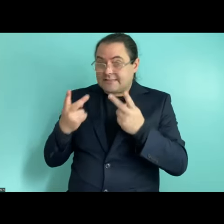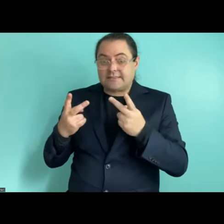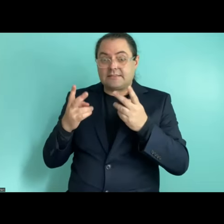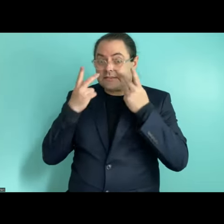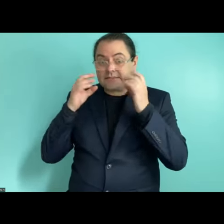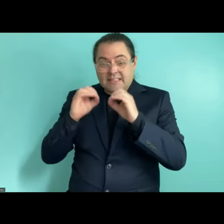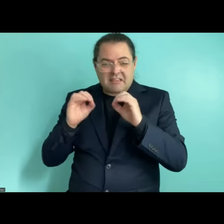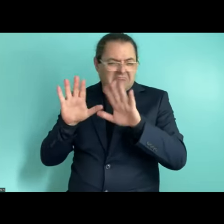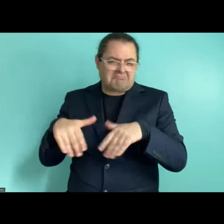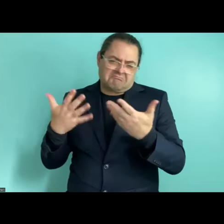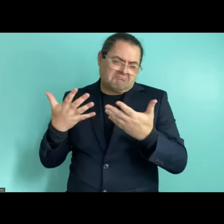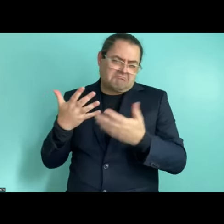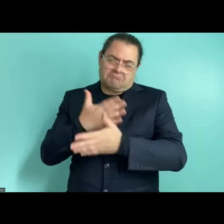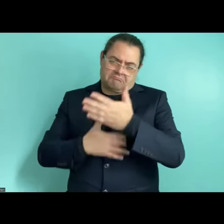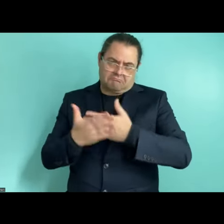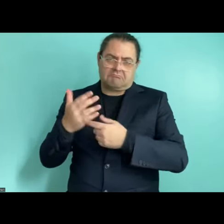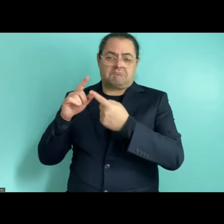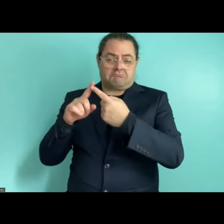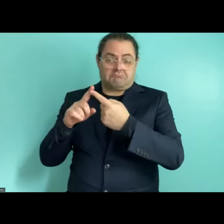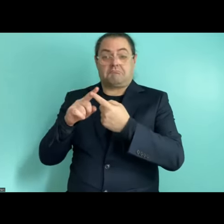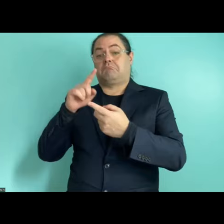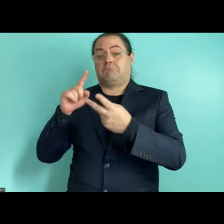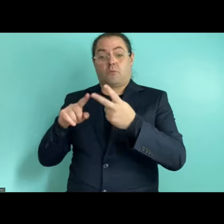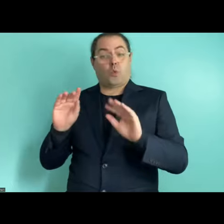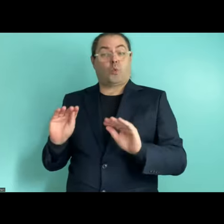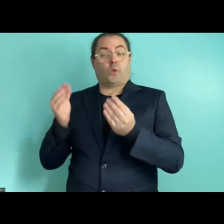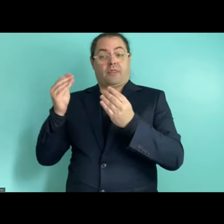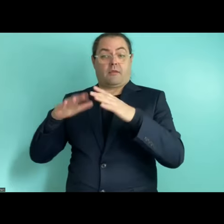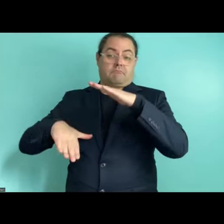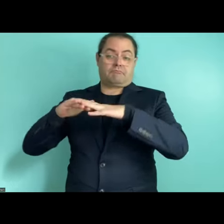secondly needs to be young person youth, up to the age of 35.